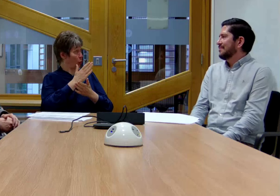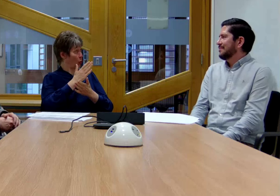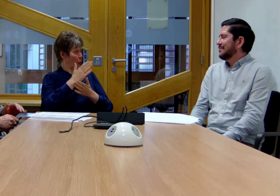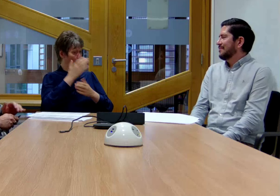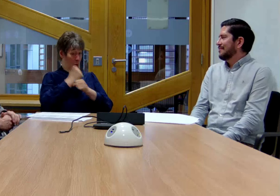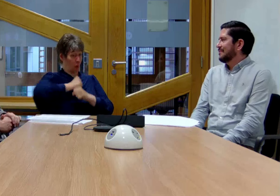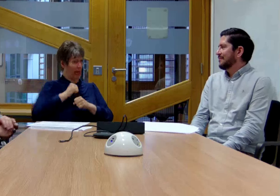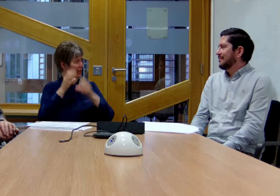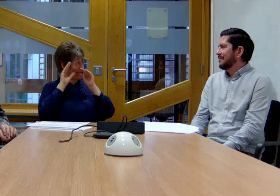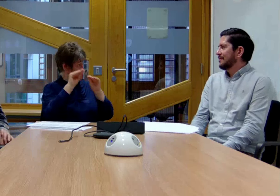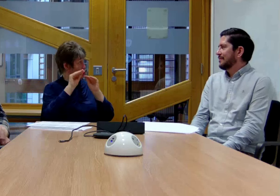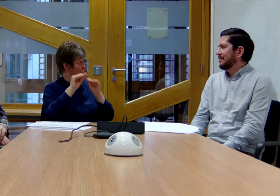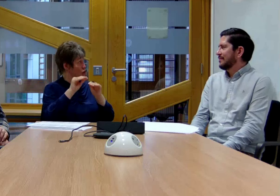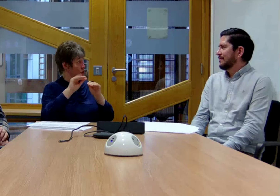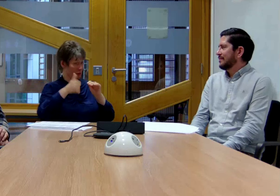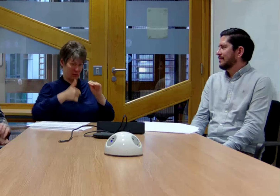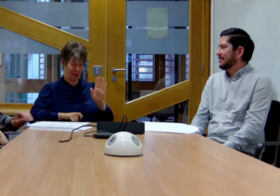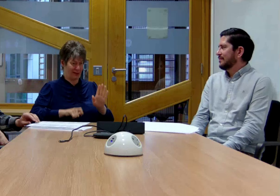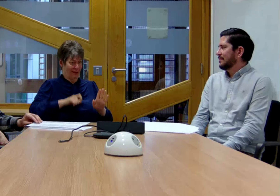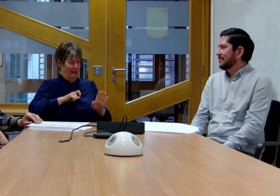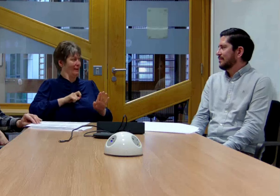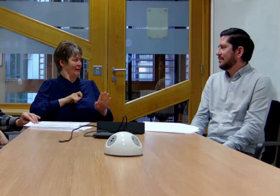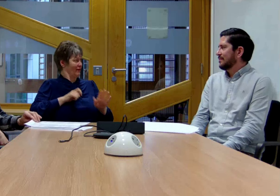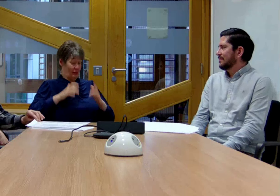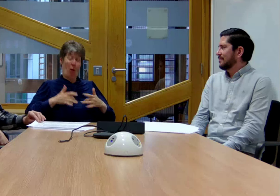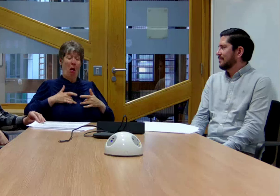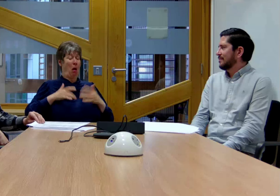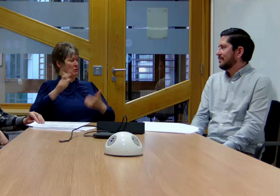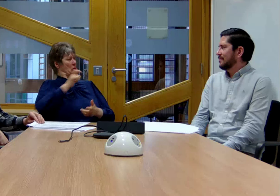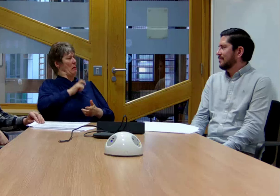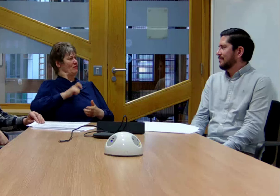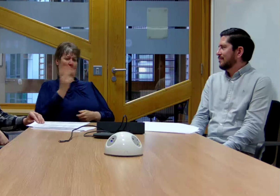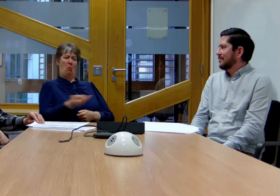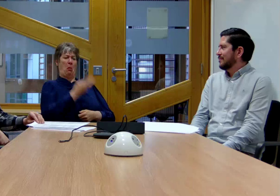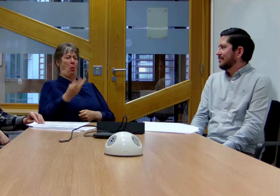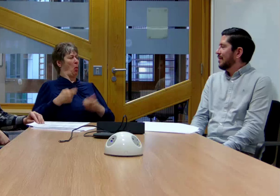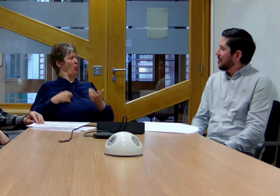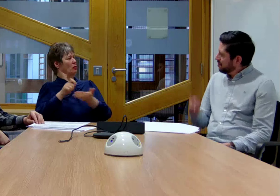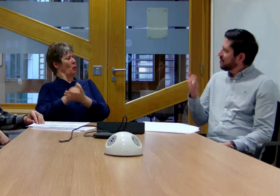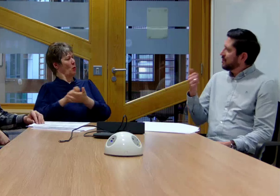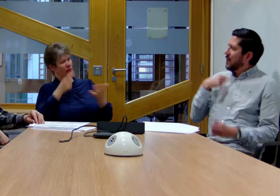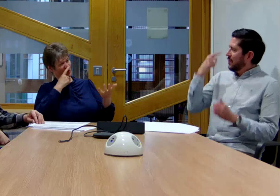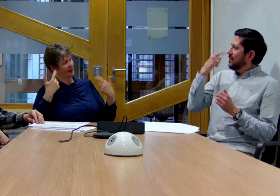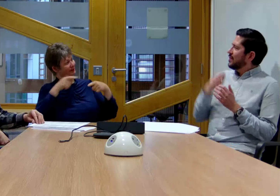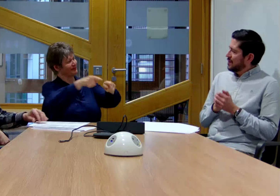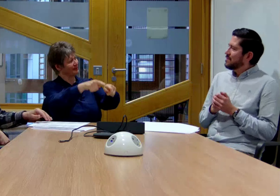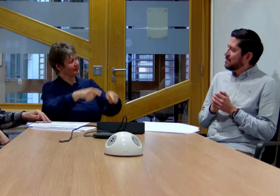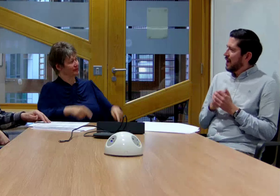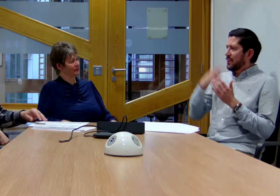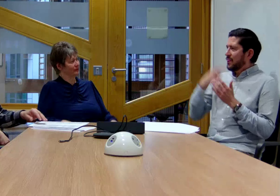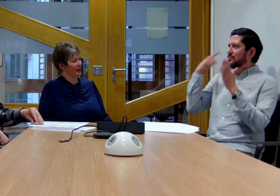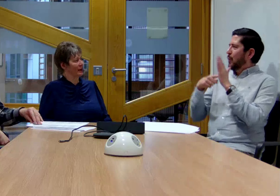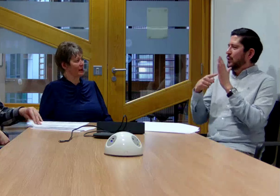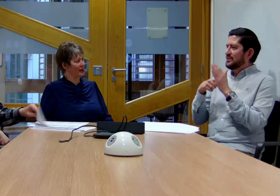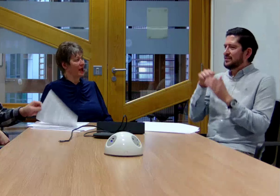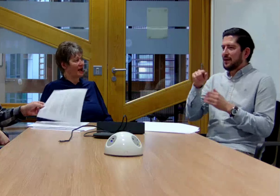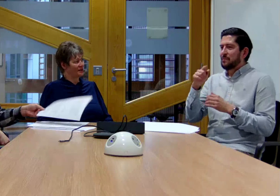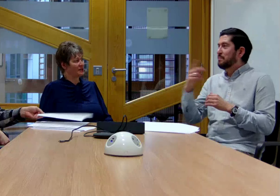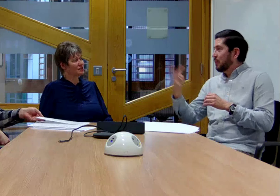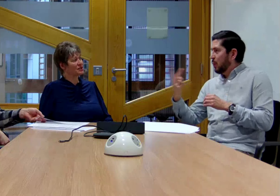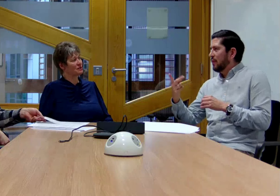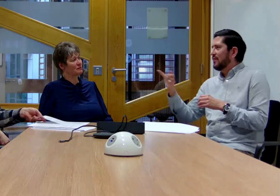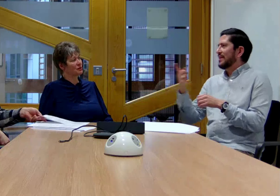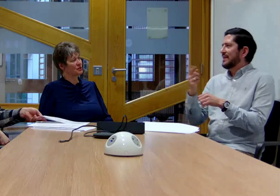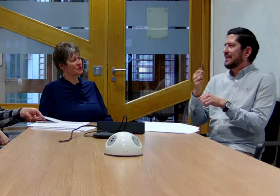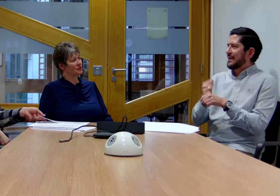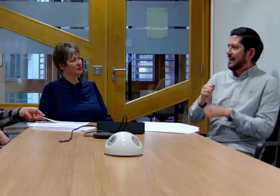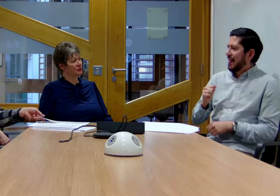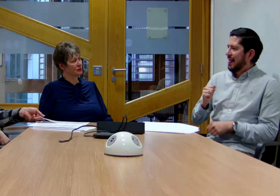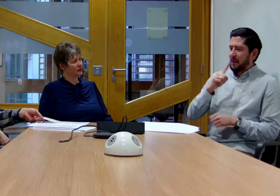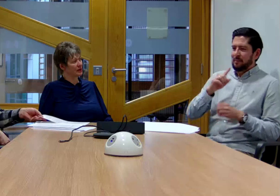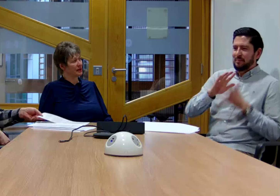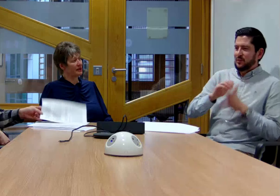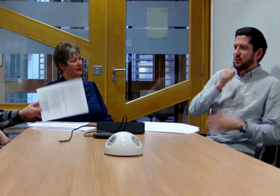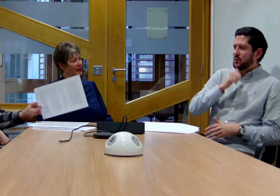maybe they are second language, so it's trying to help people build confidence in using Gaelic.